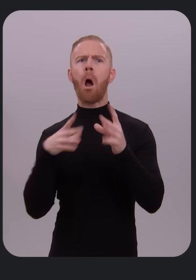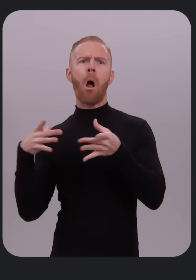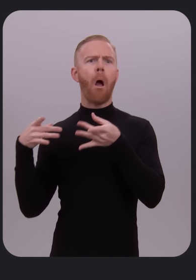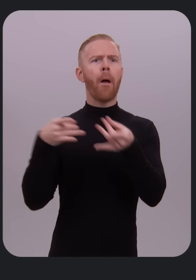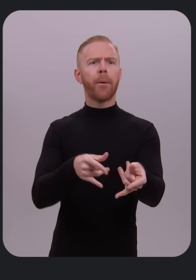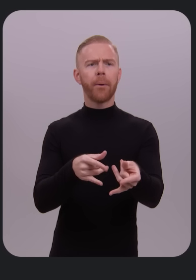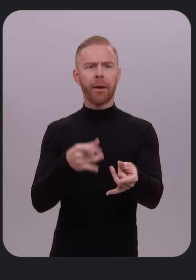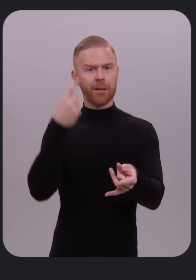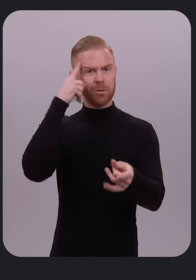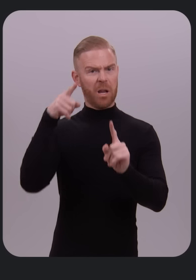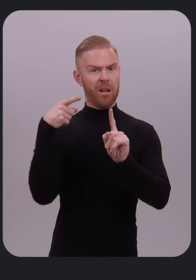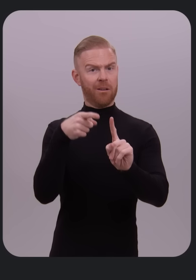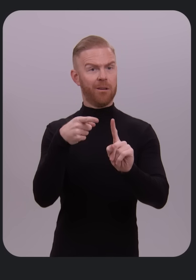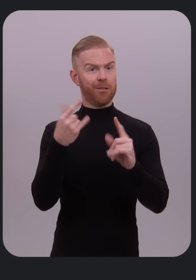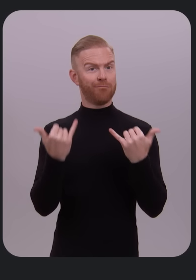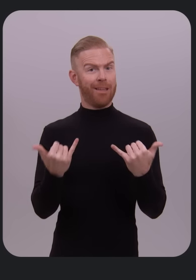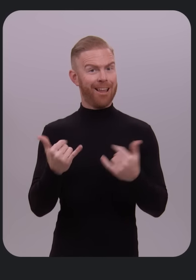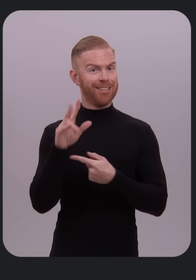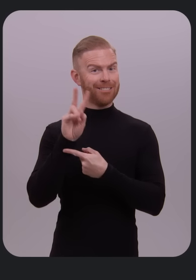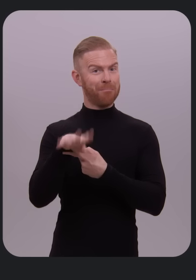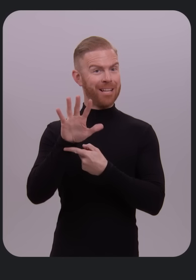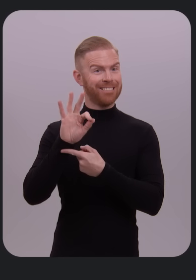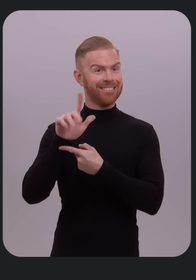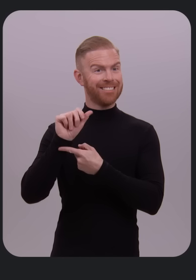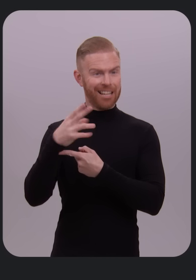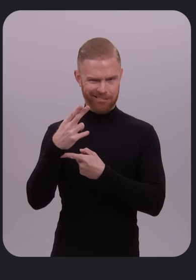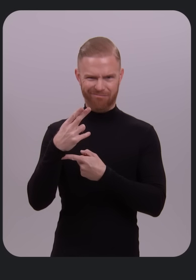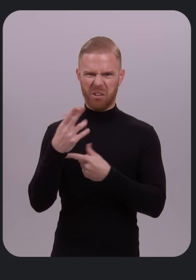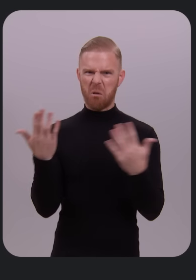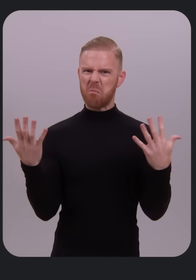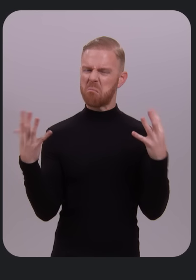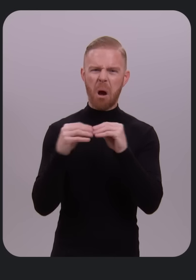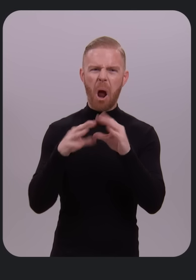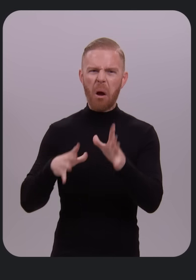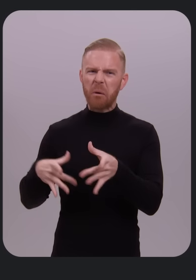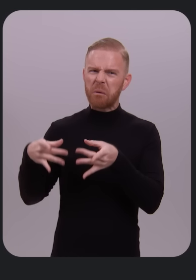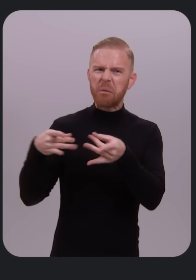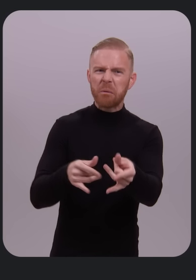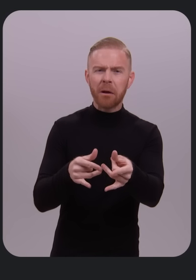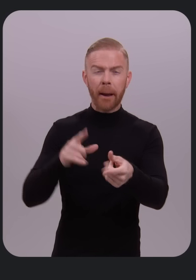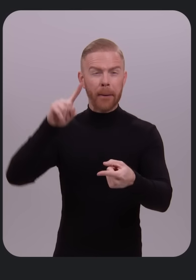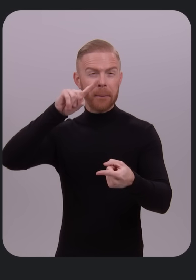So today's 2.5 Flash is even more efficient, reducing the number of tokens the model